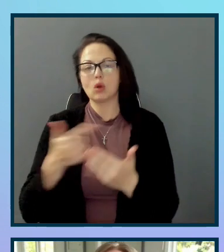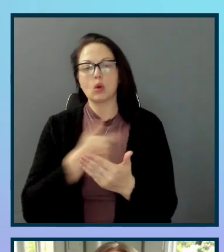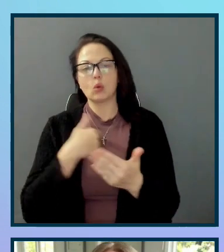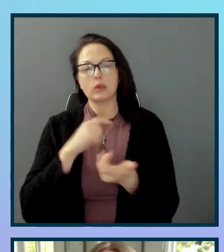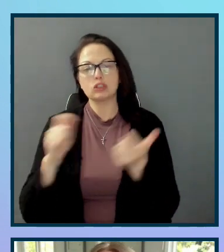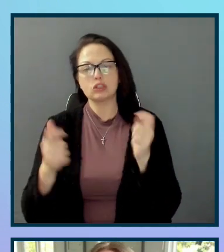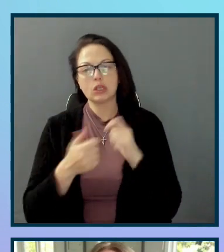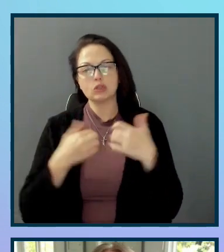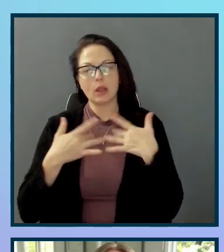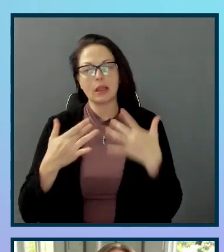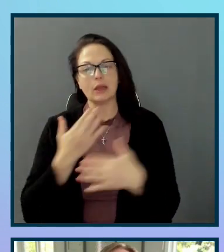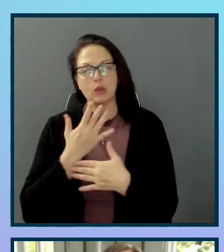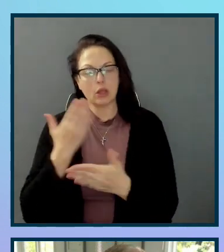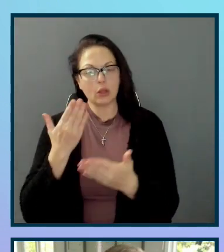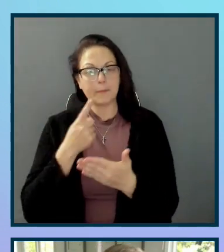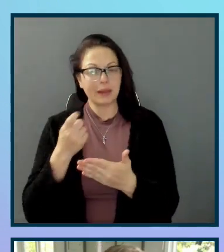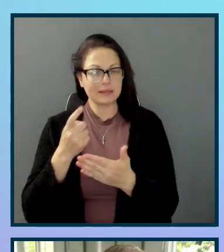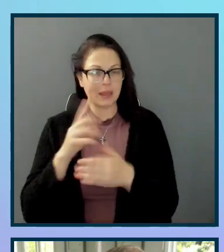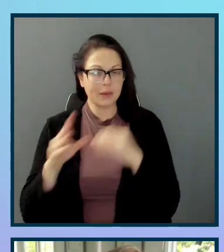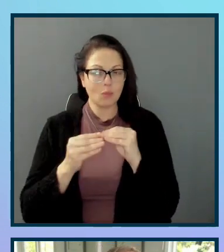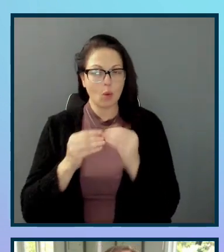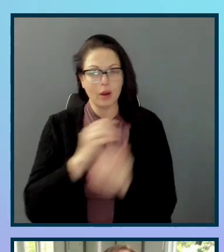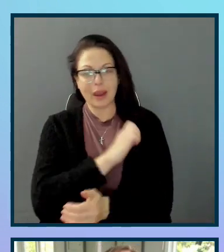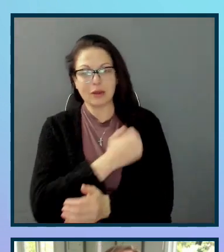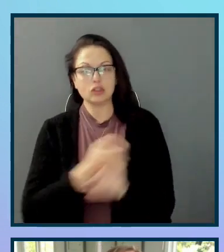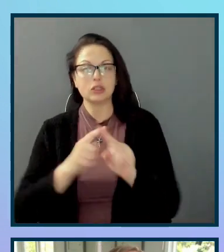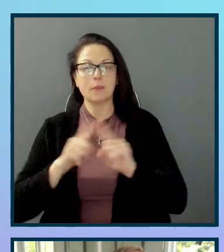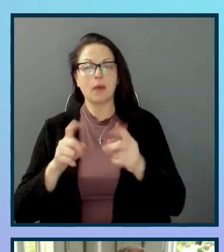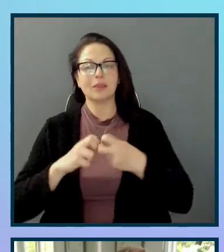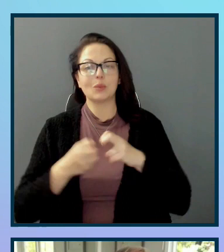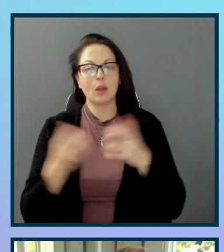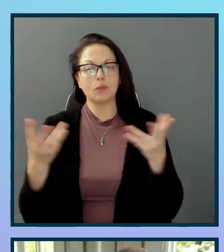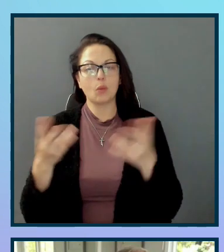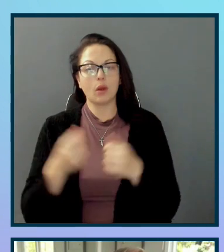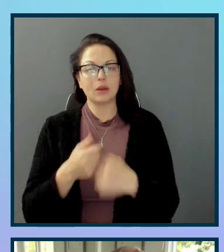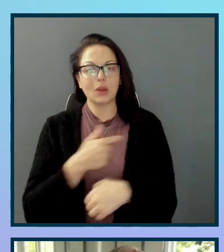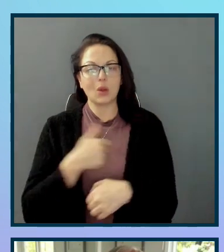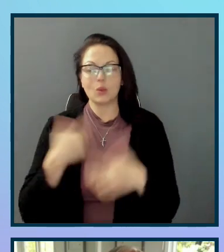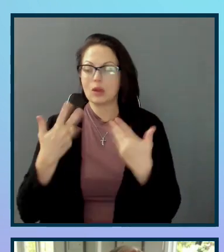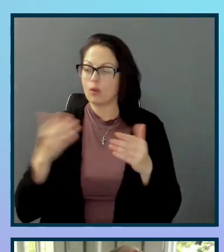because it maybe had a little bit more energy. But the issue is is that we already hired a couple of agencies